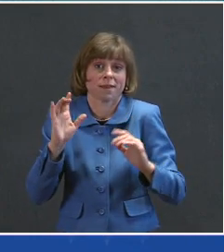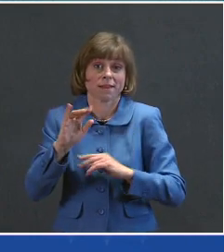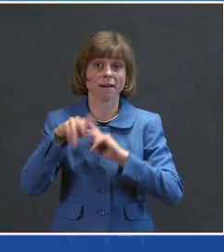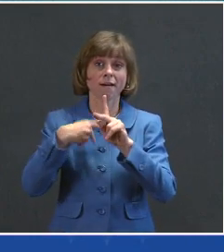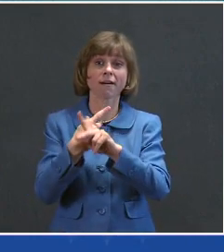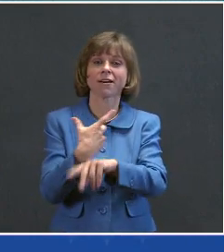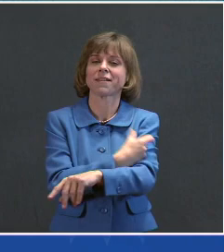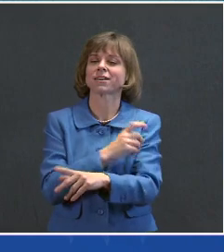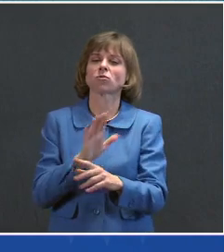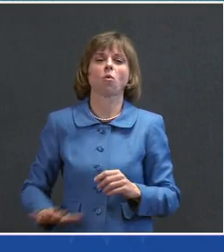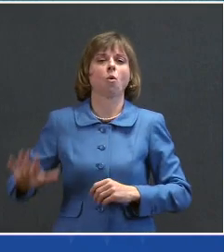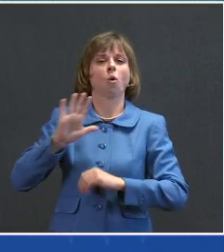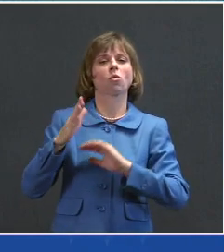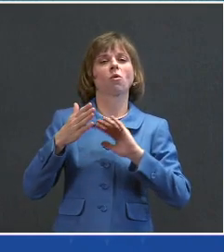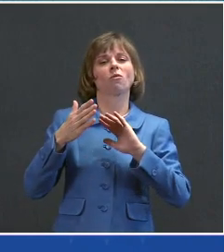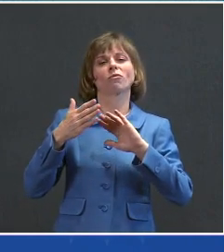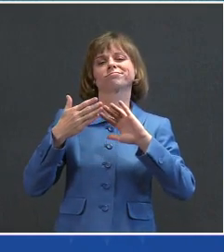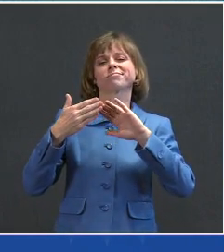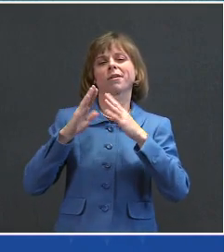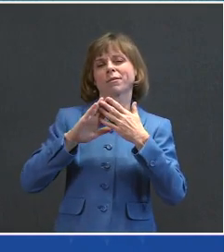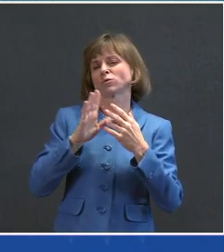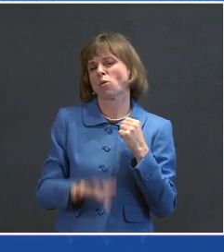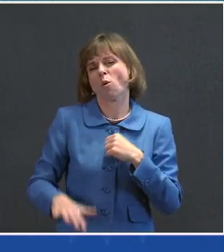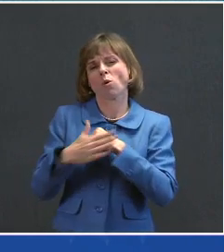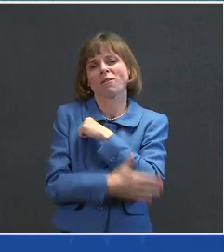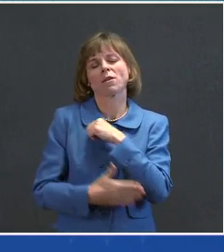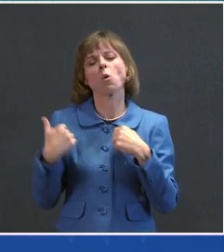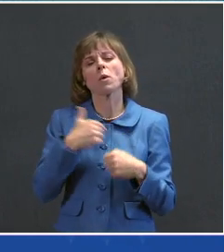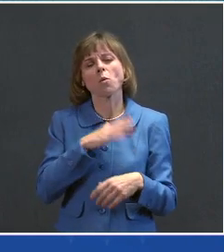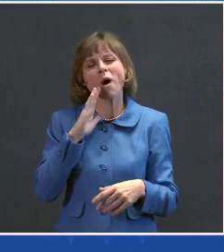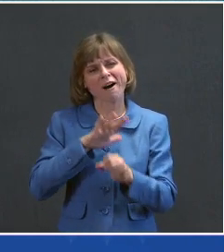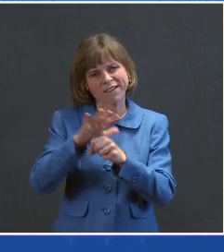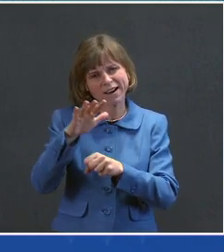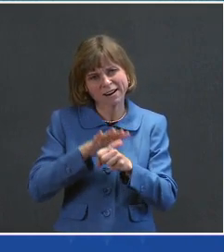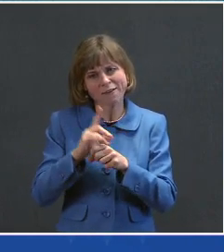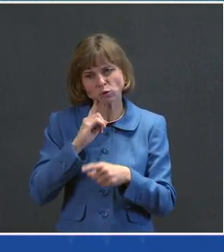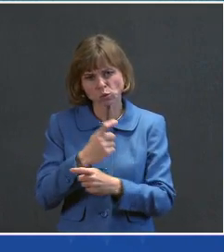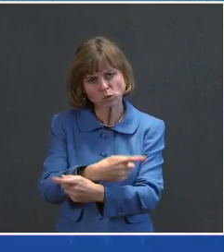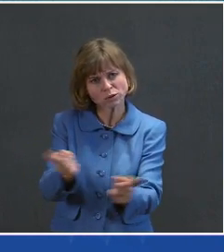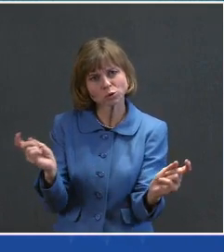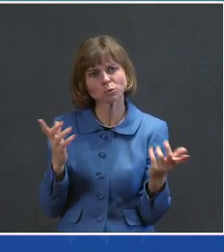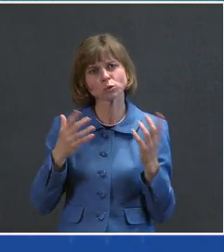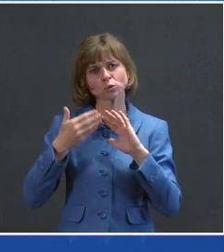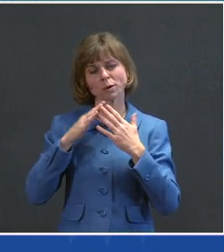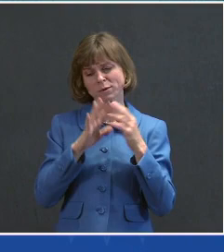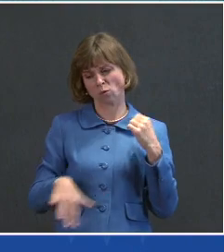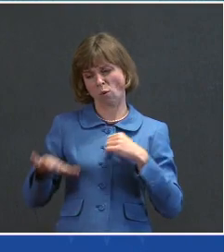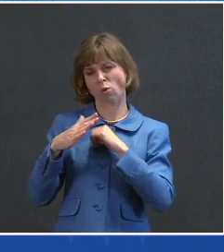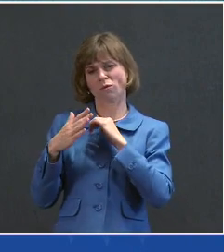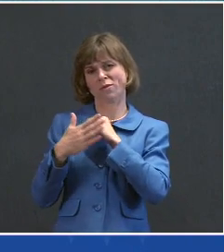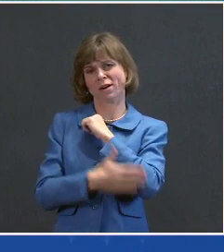we're going to have more than enough vaccine doses to distribute to communities across the country and to the American people,